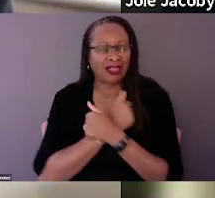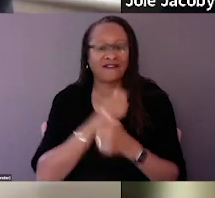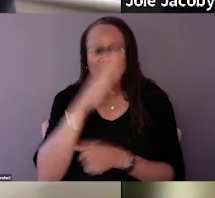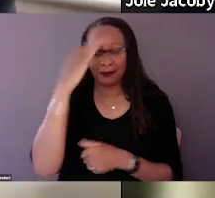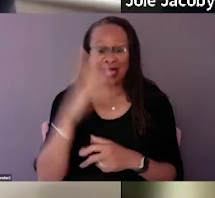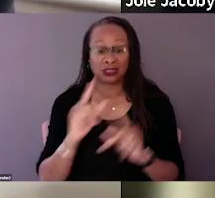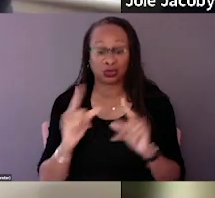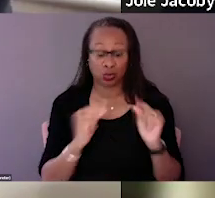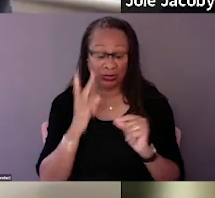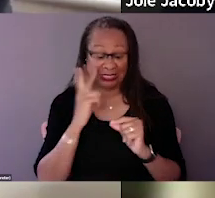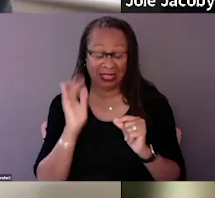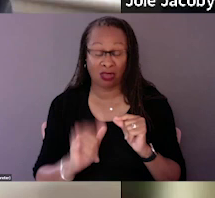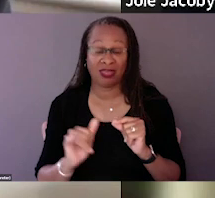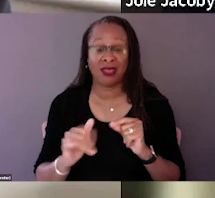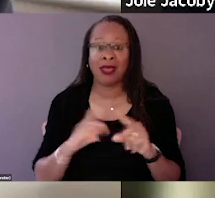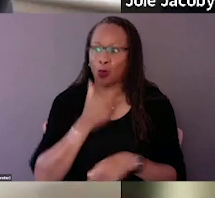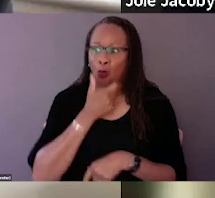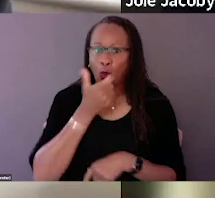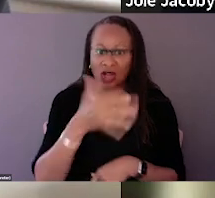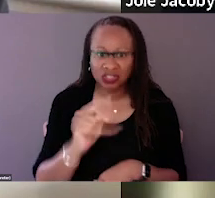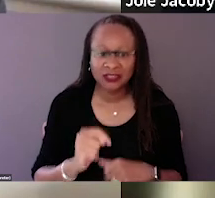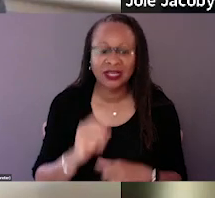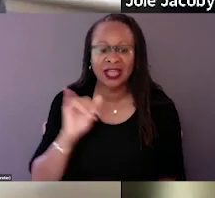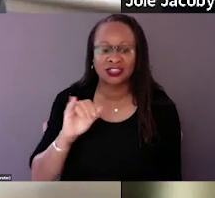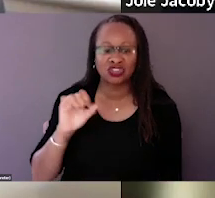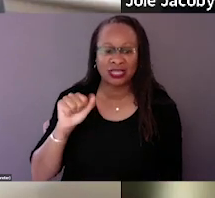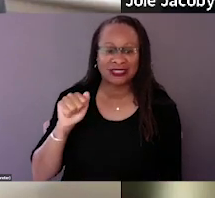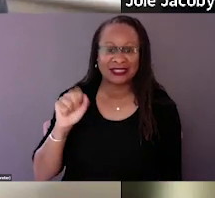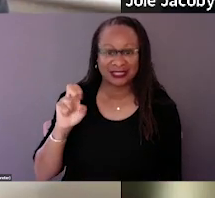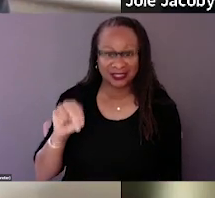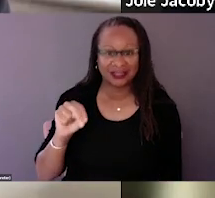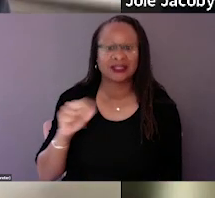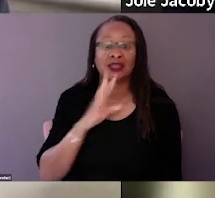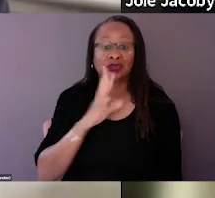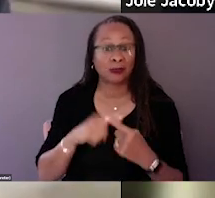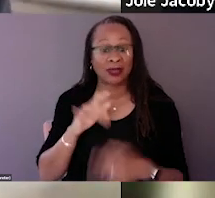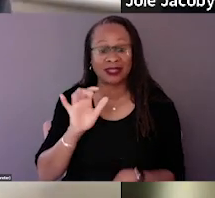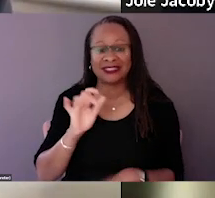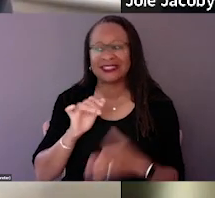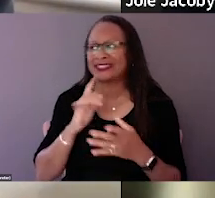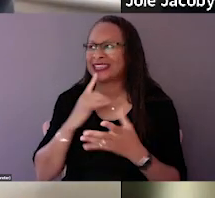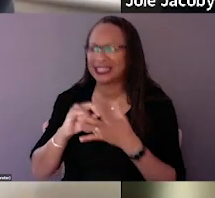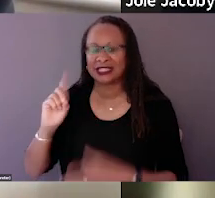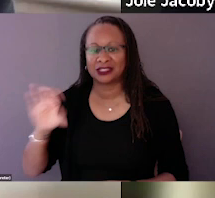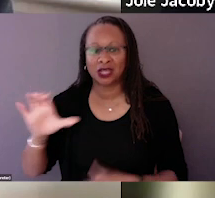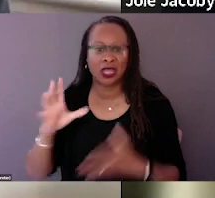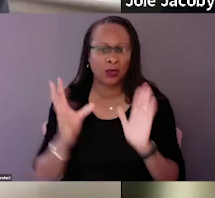But I think watching it, you know, Jason's talked about, he says this in the doc, he wanted to document all the things that we had done,